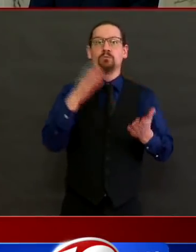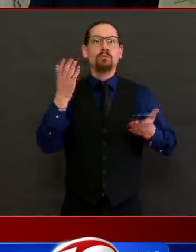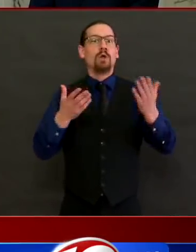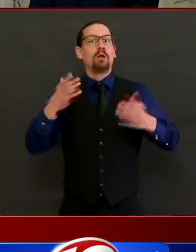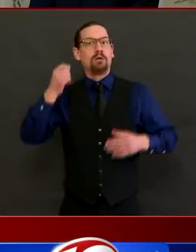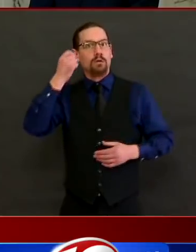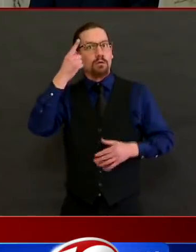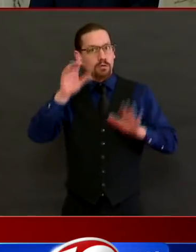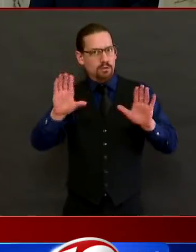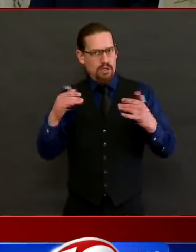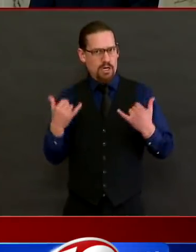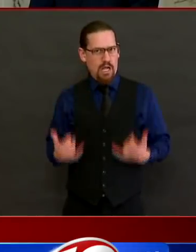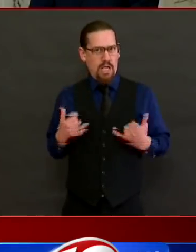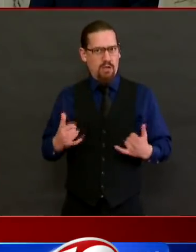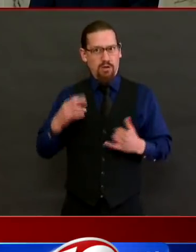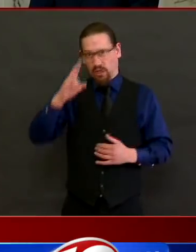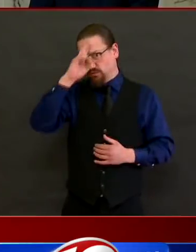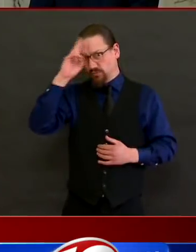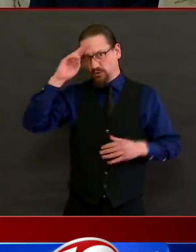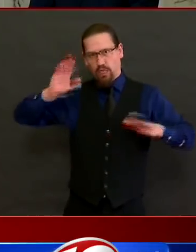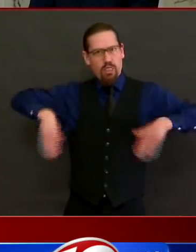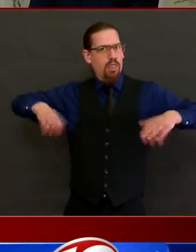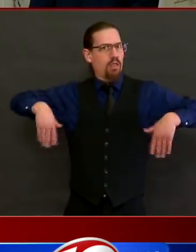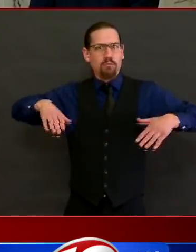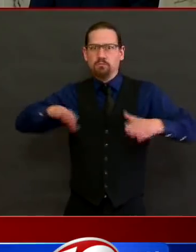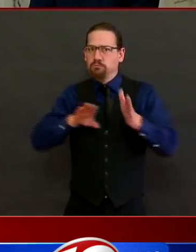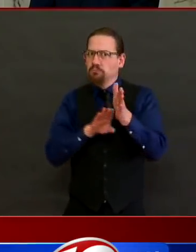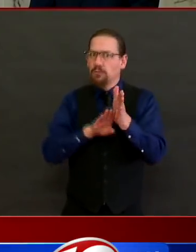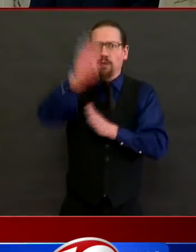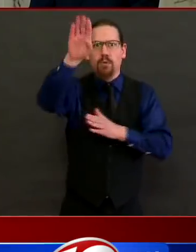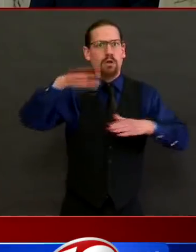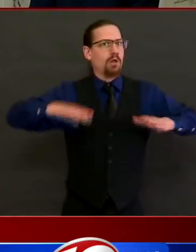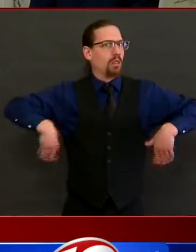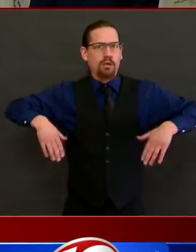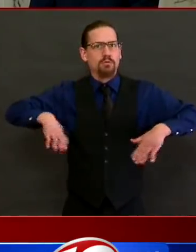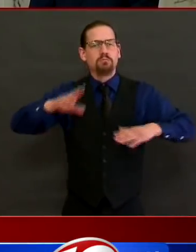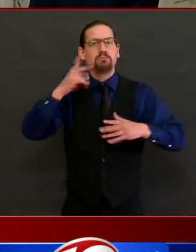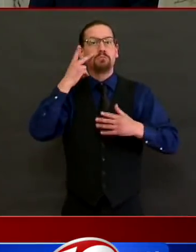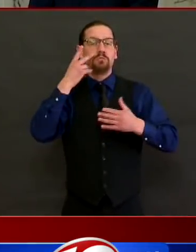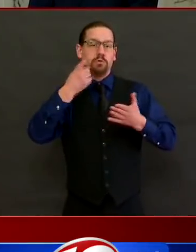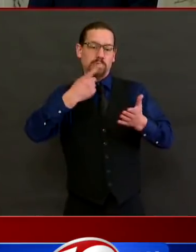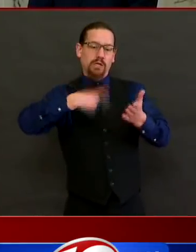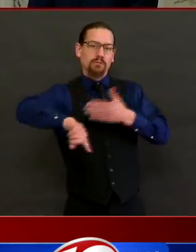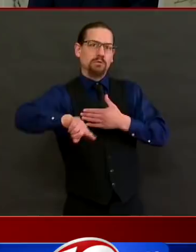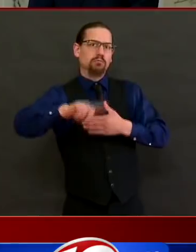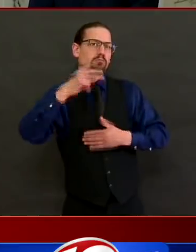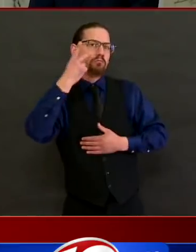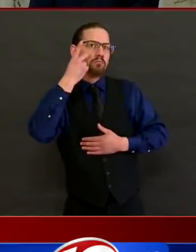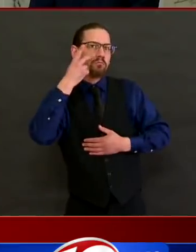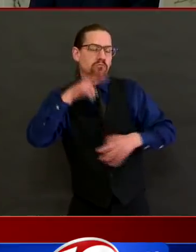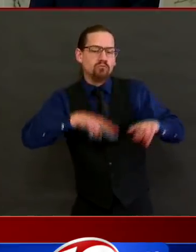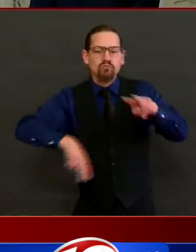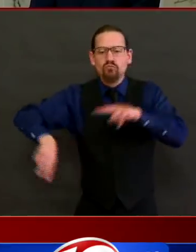OUR SYSTEM IS NOT OVERWHELMED AND WE SEE A REAL LIGHT AT THE END OF THE TUNNEL.